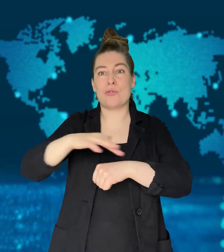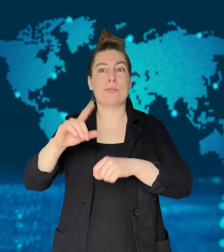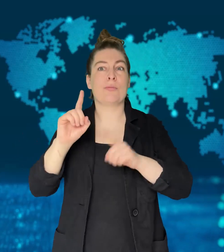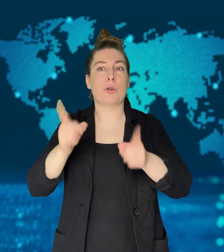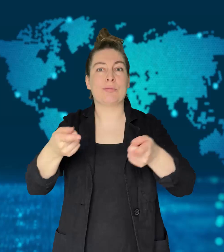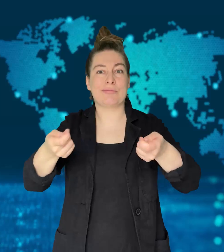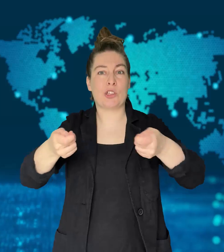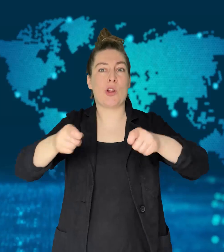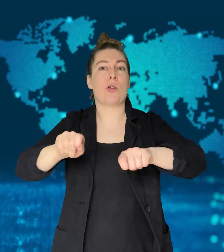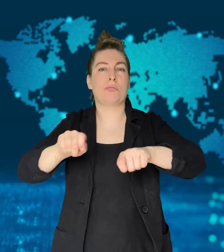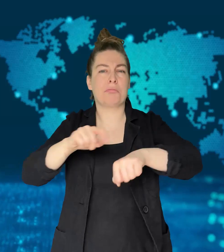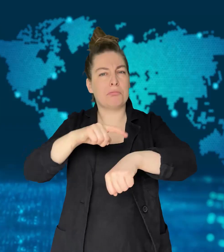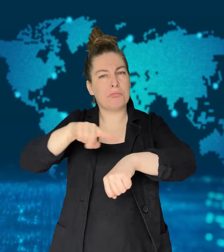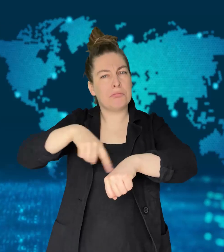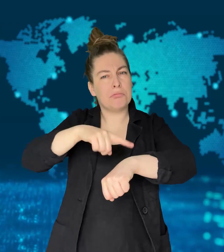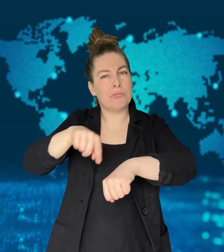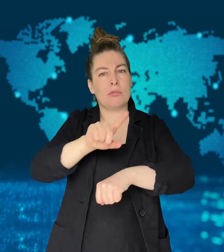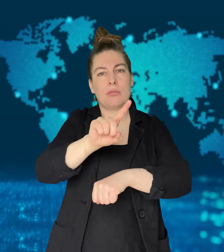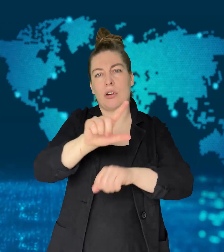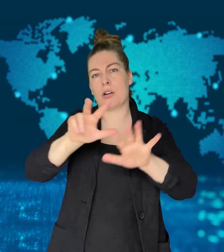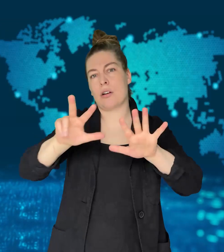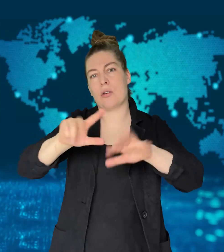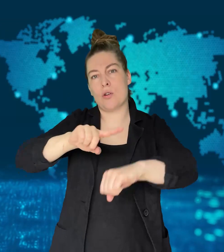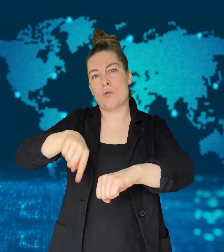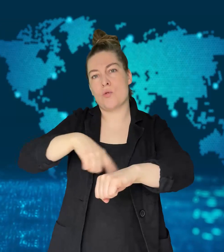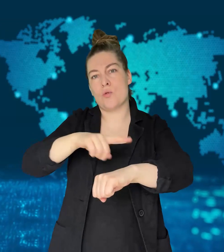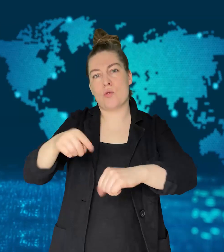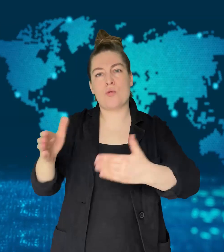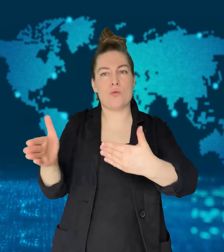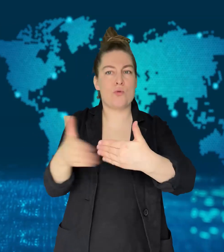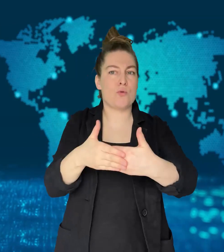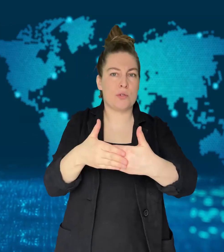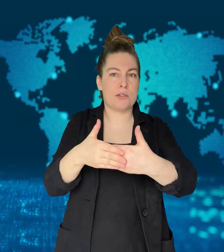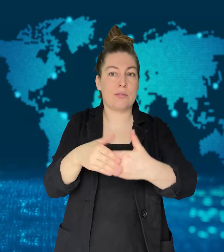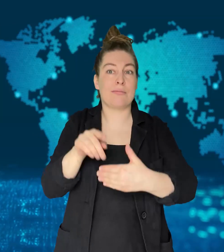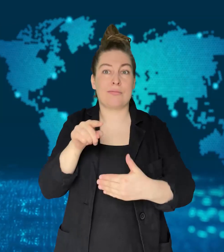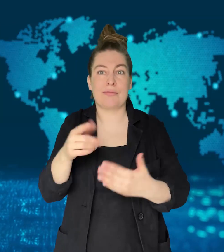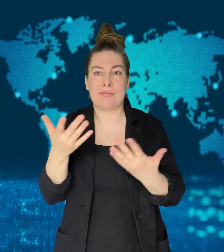the airport had to be shut down for almost 18 hours.